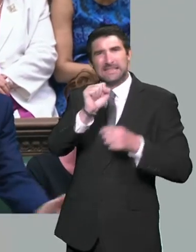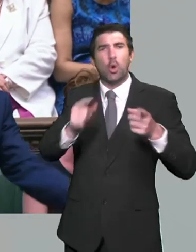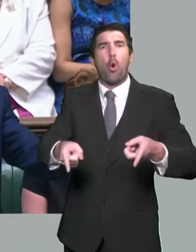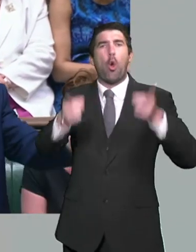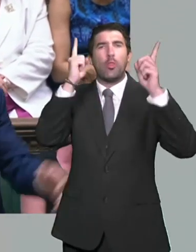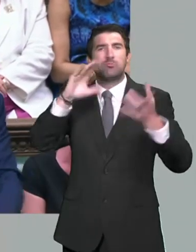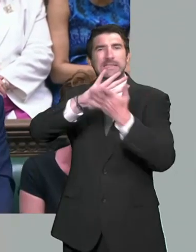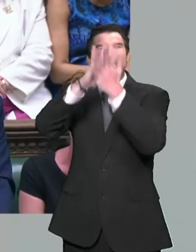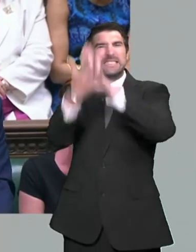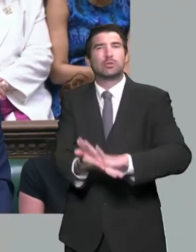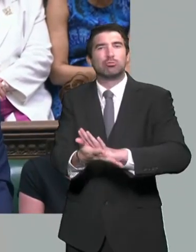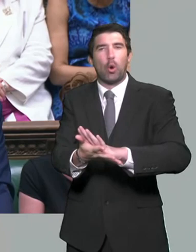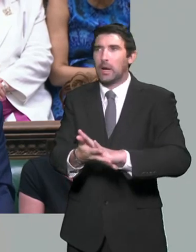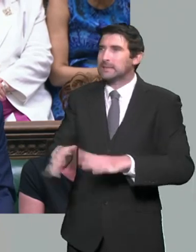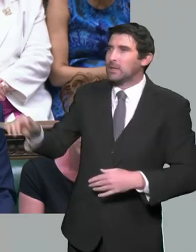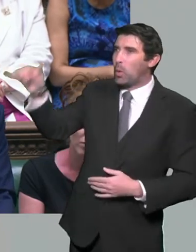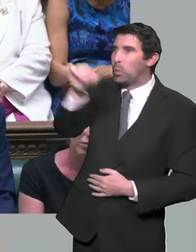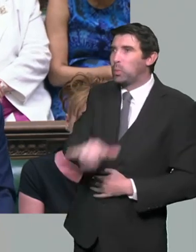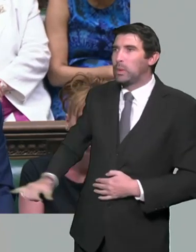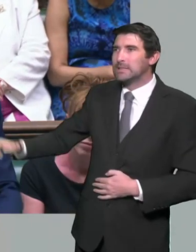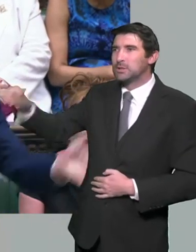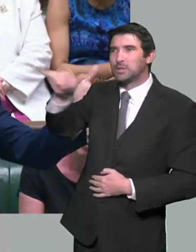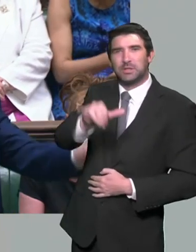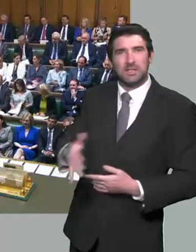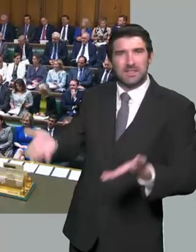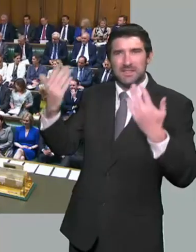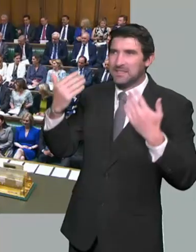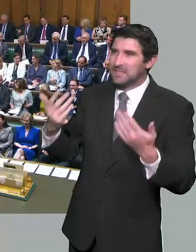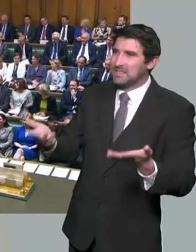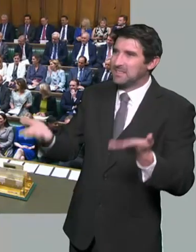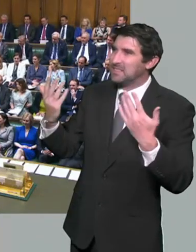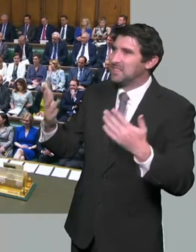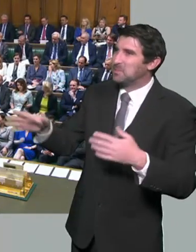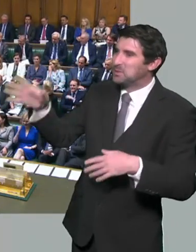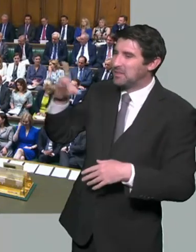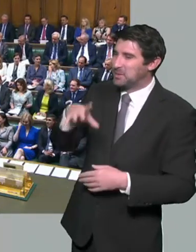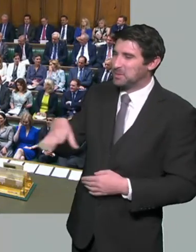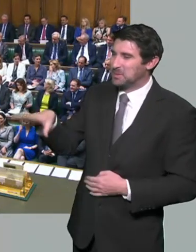Come on, hands up! Which of you was it?